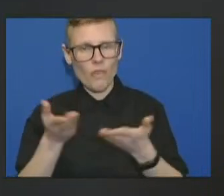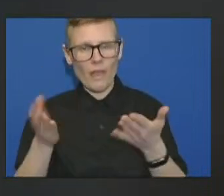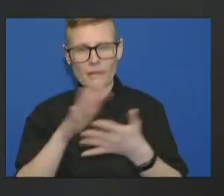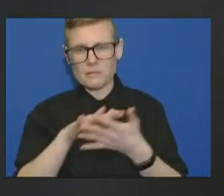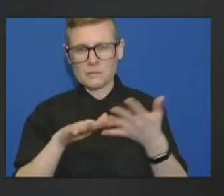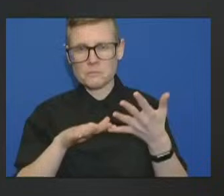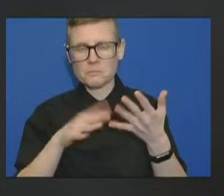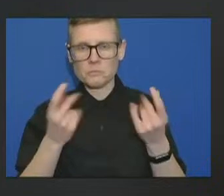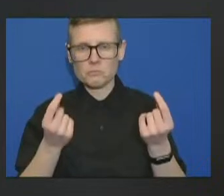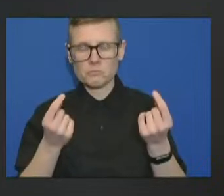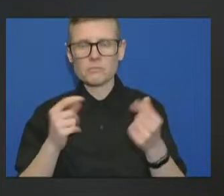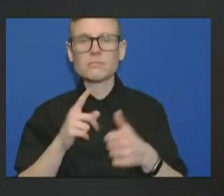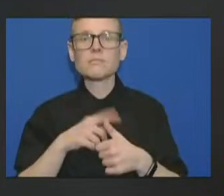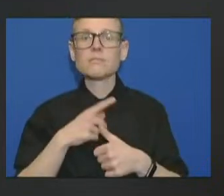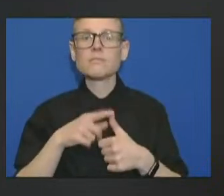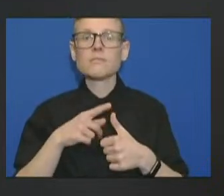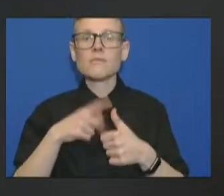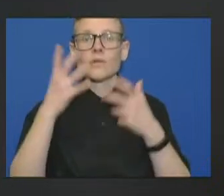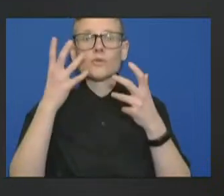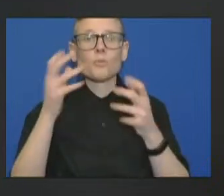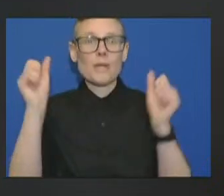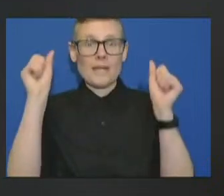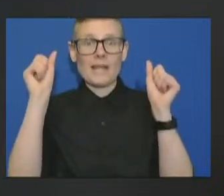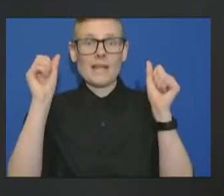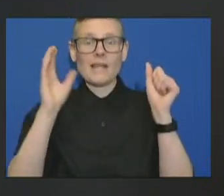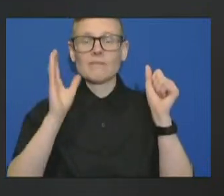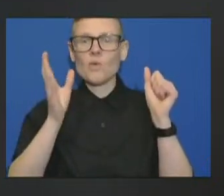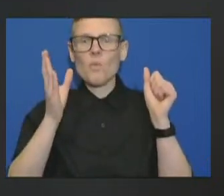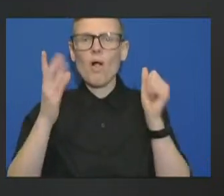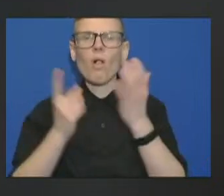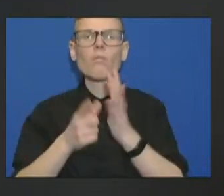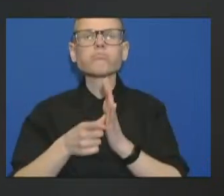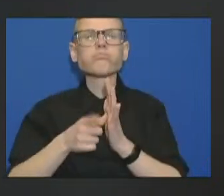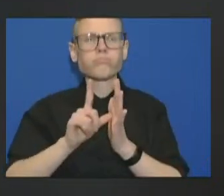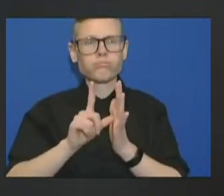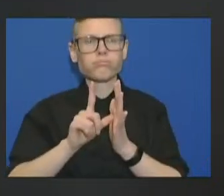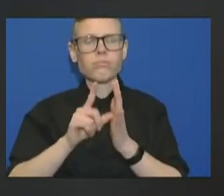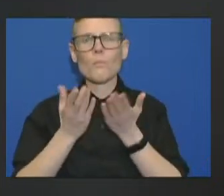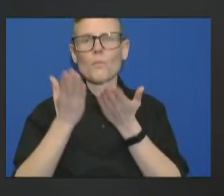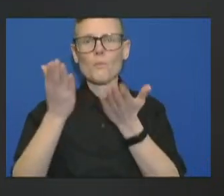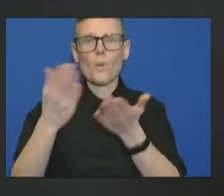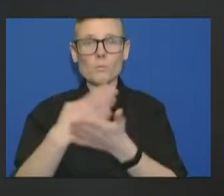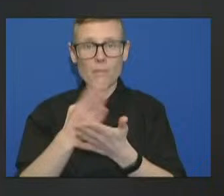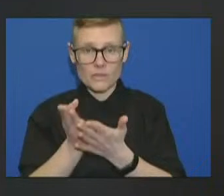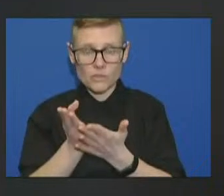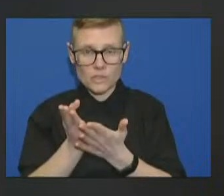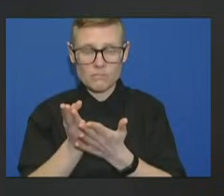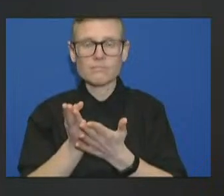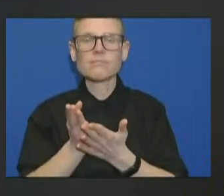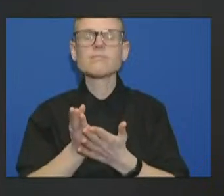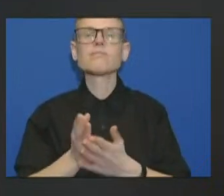tonight we are going to do a couple of things. Our